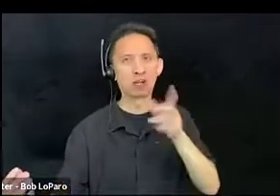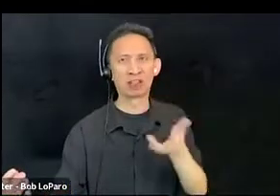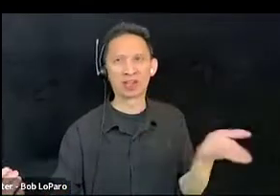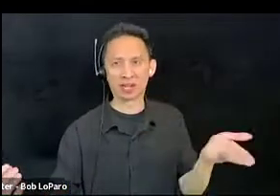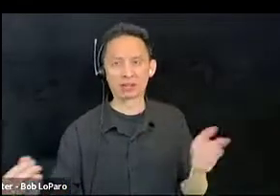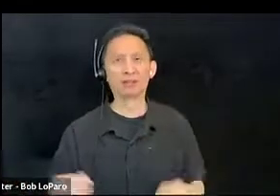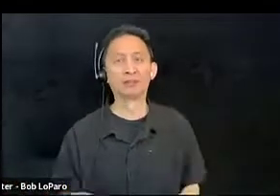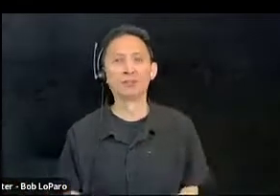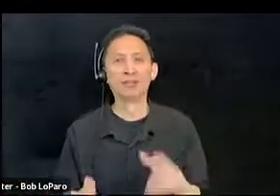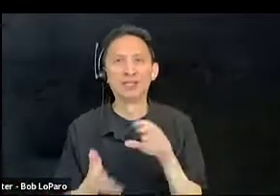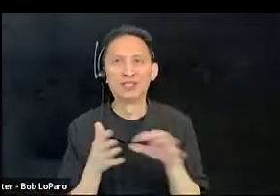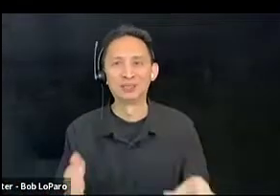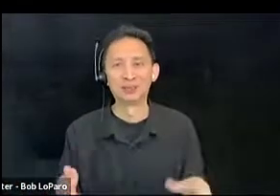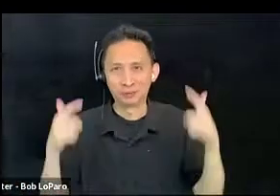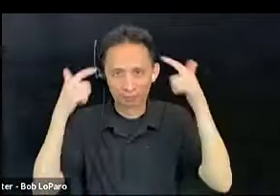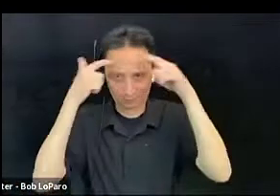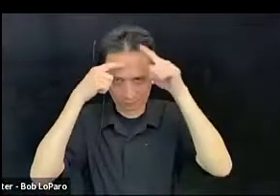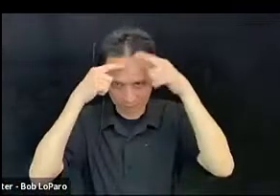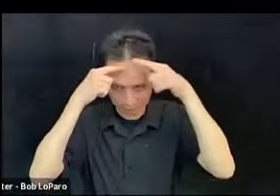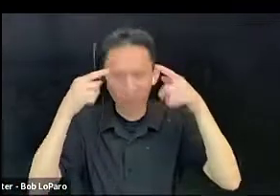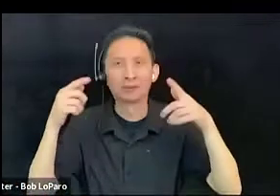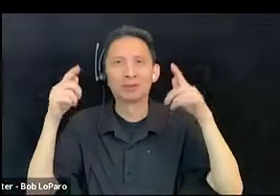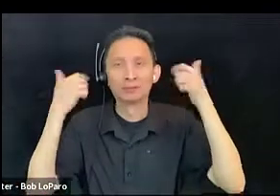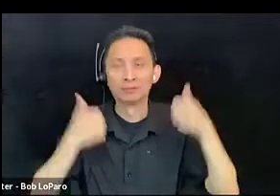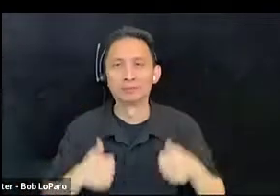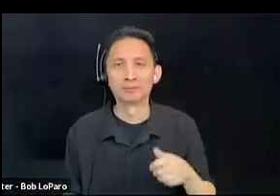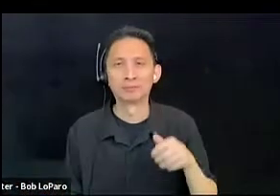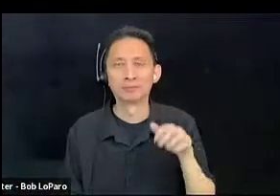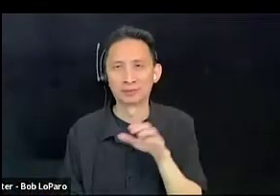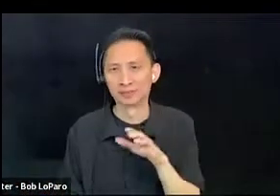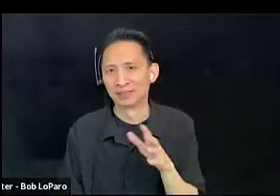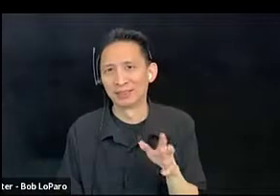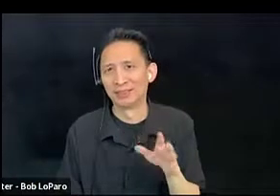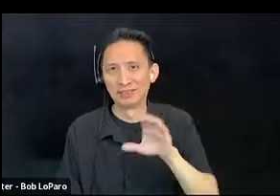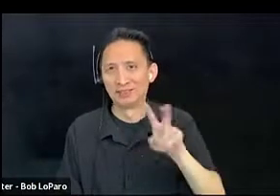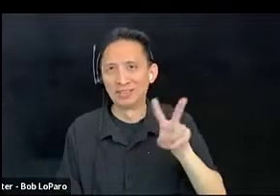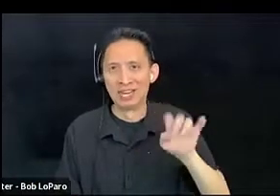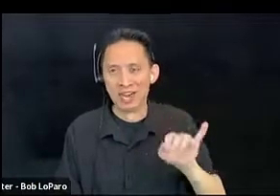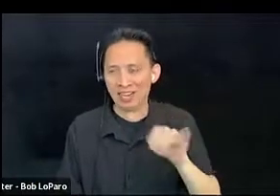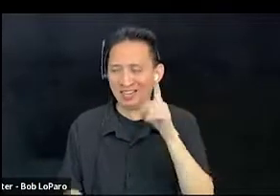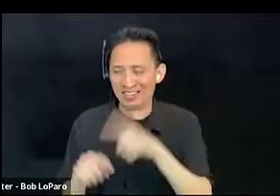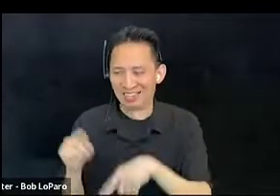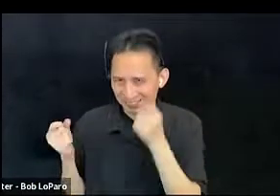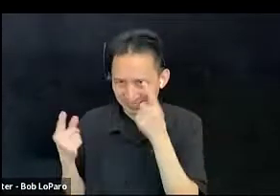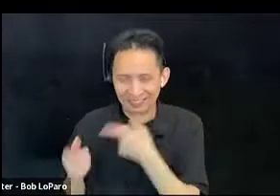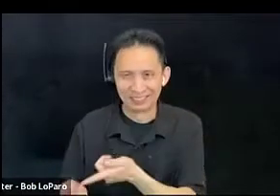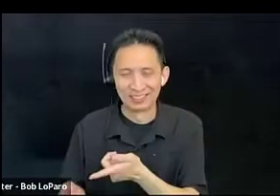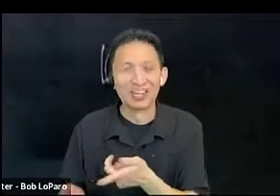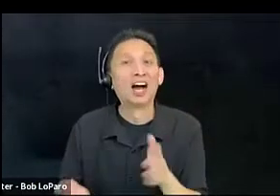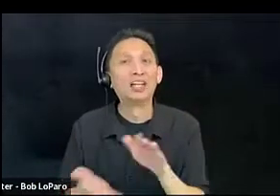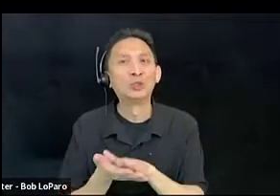and then the big thing out there. So, a much more appropriate symbol for a school bus would be like a piece of the seatbelt